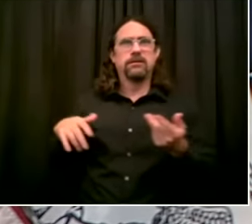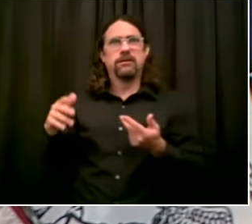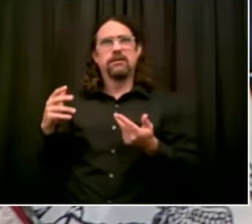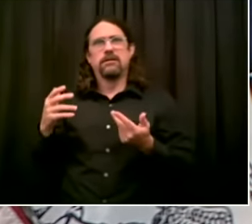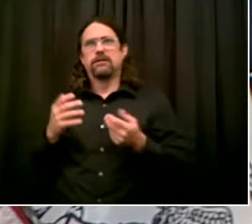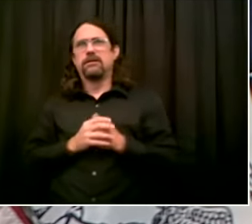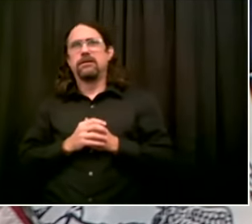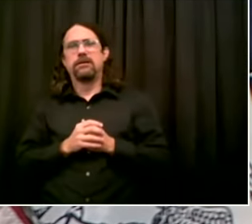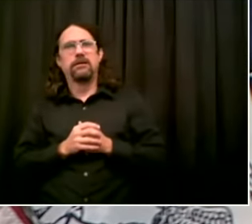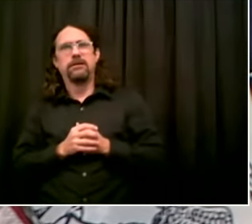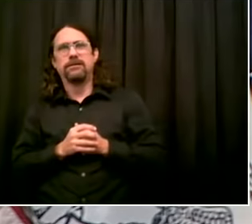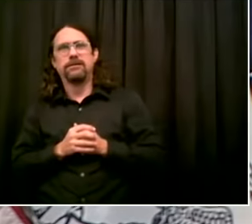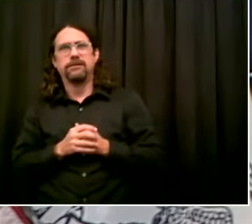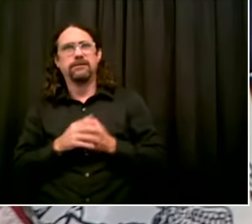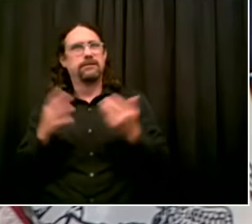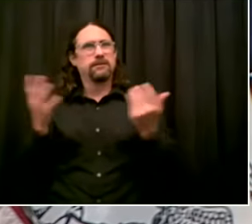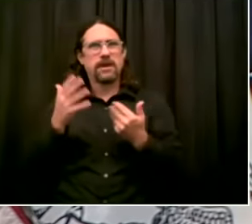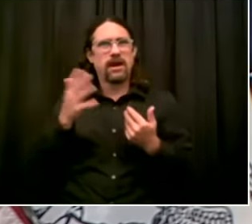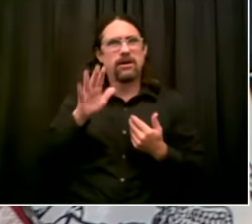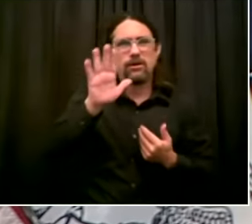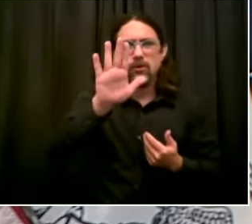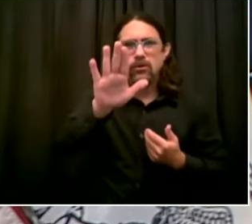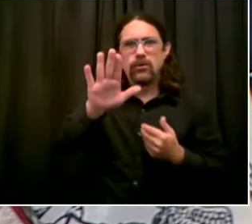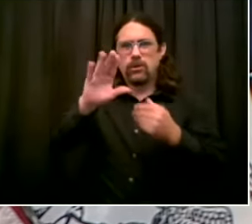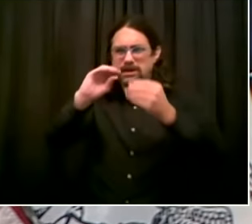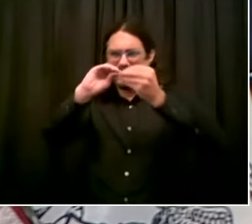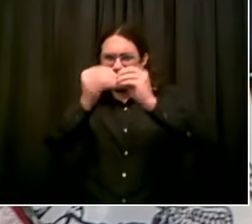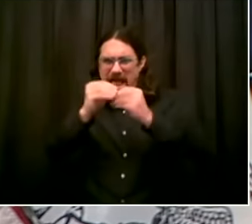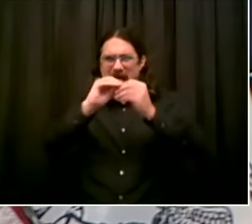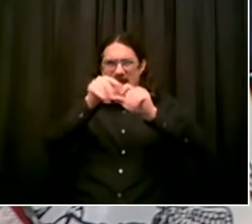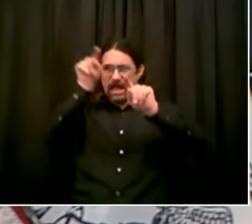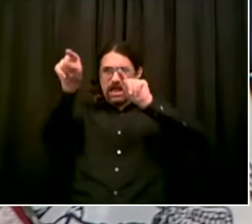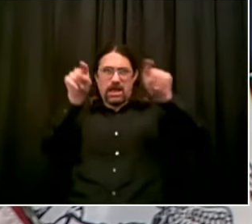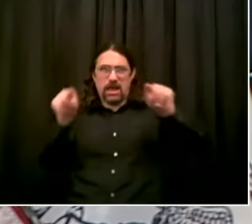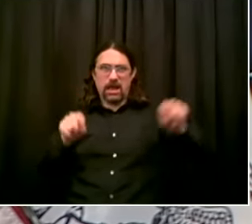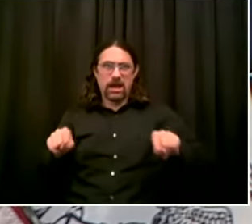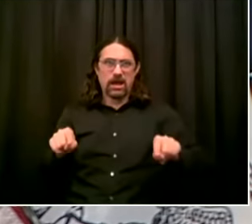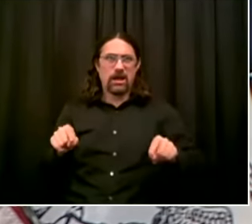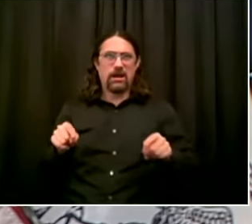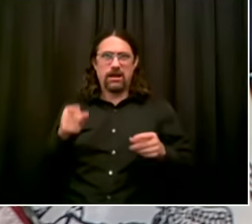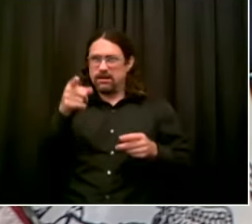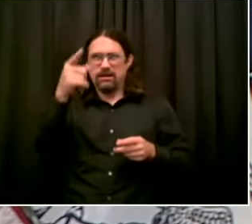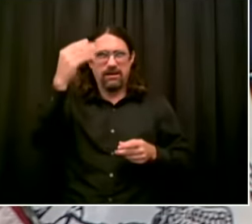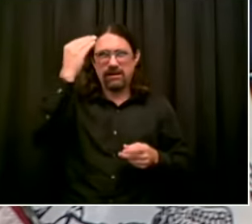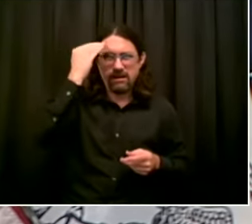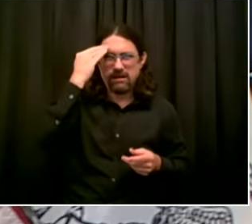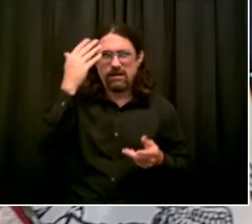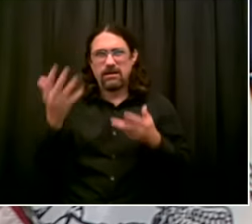CONTINUE TO FOLLOW THE NUMBERS TO UNDERSTAND WHEN ANY RESTRICTIONS WOULD BE LIFTED.